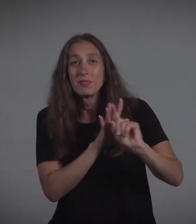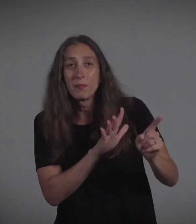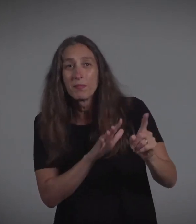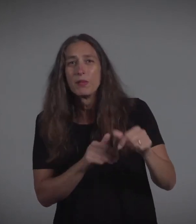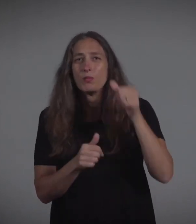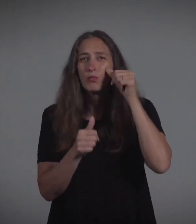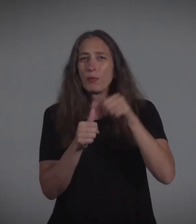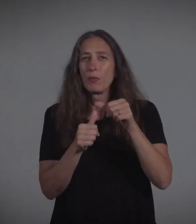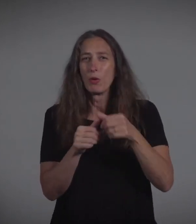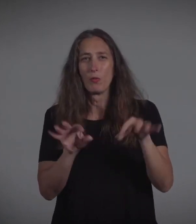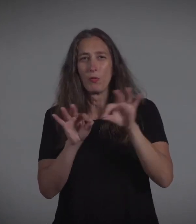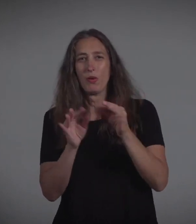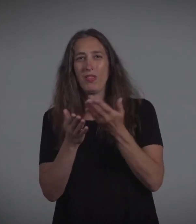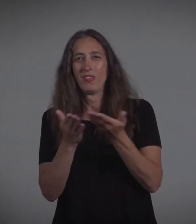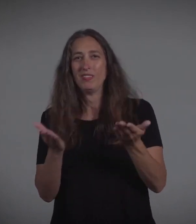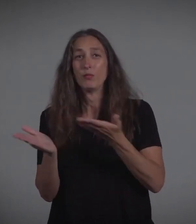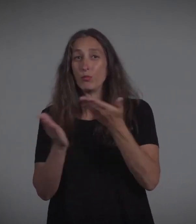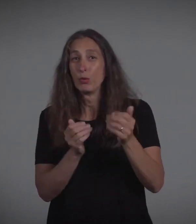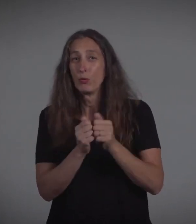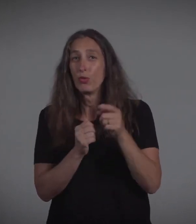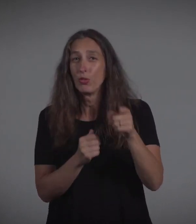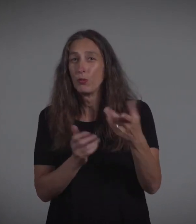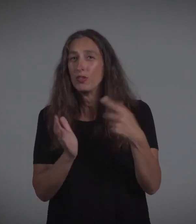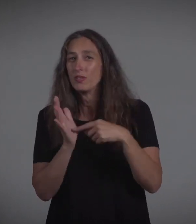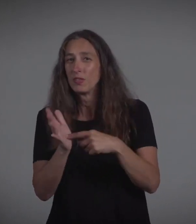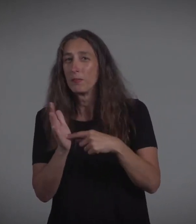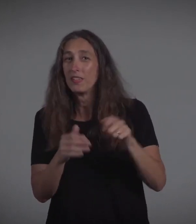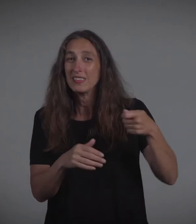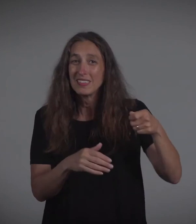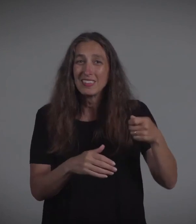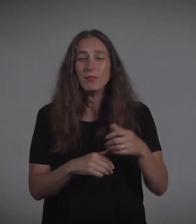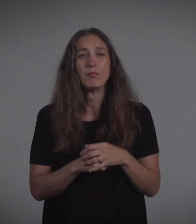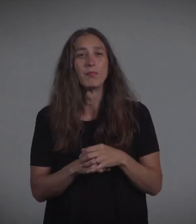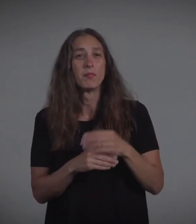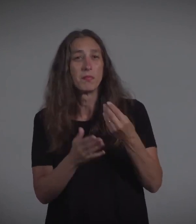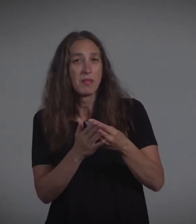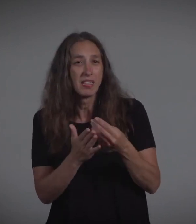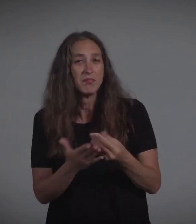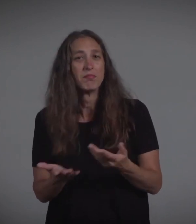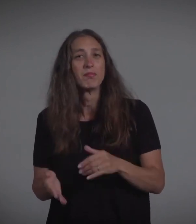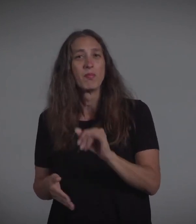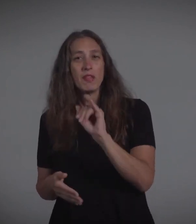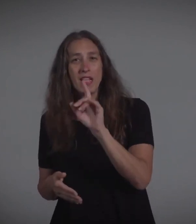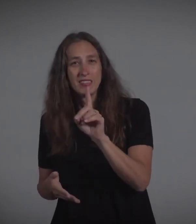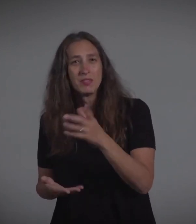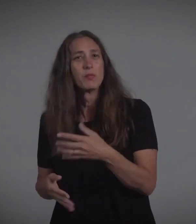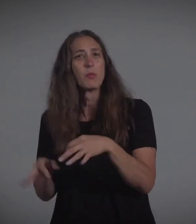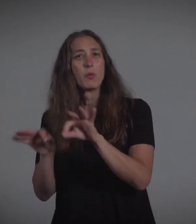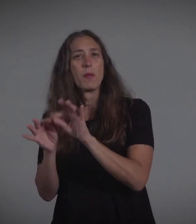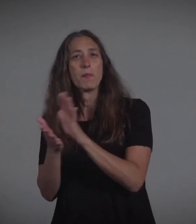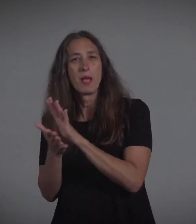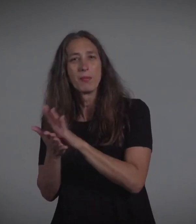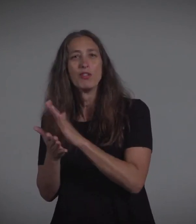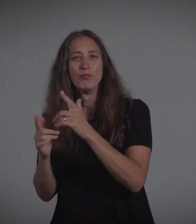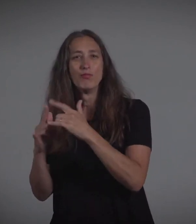If you plan to escape, bring important things with you, like keys, money, ID, important documents,